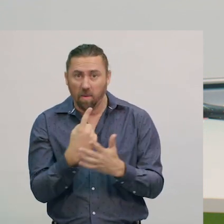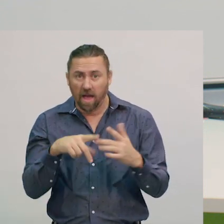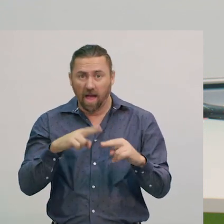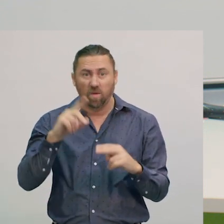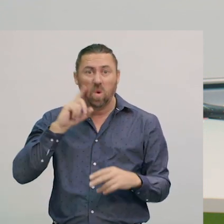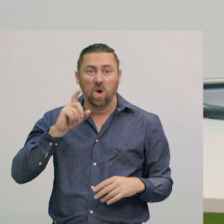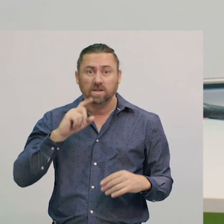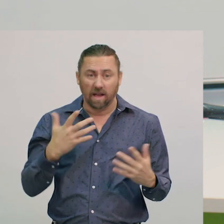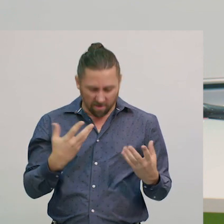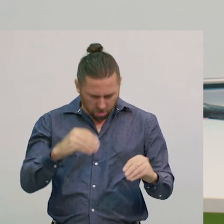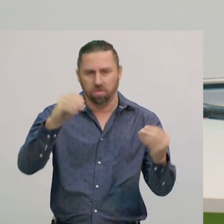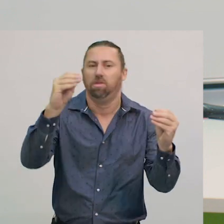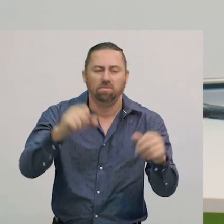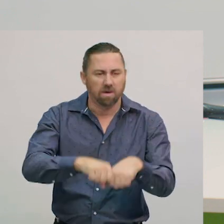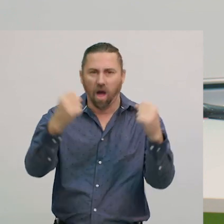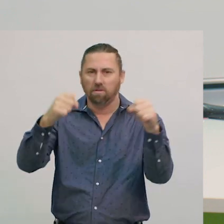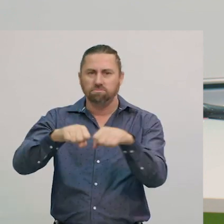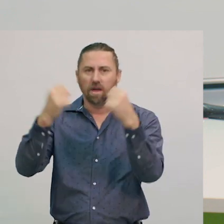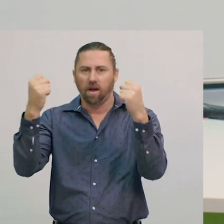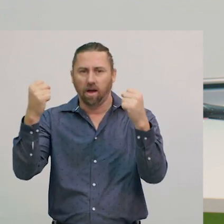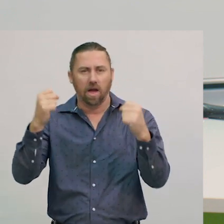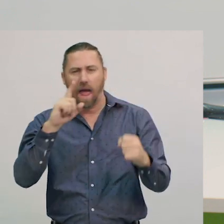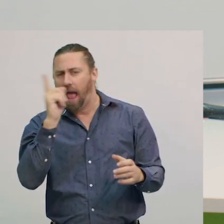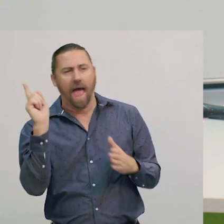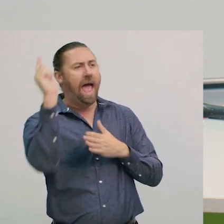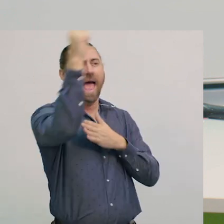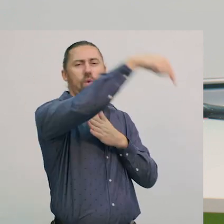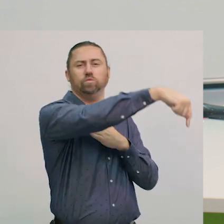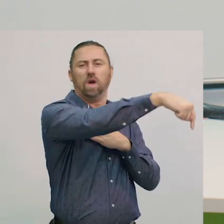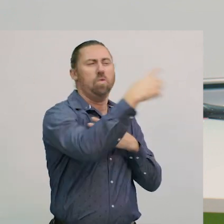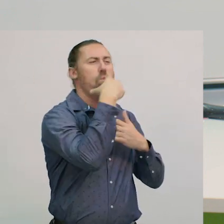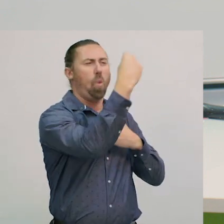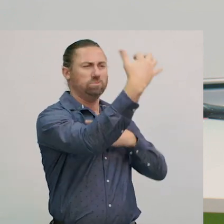um, it’s not very strong, so it can only go inside where it won't get rained on.